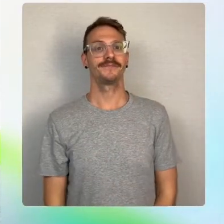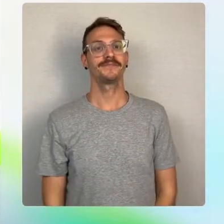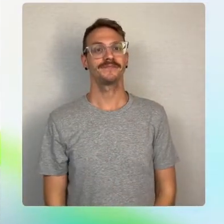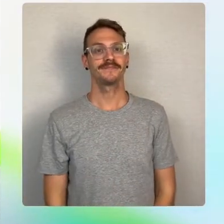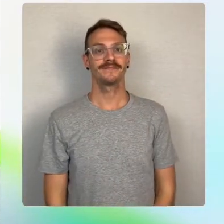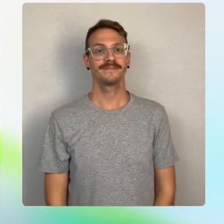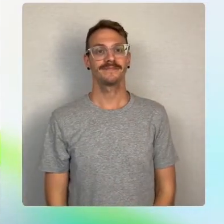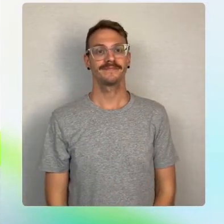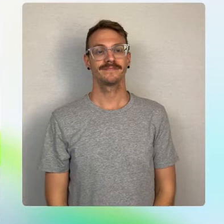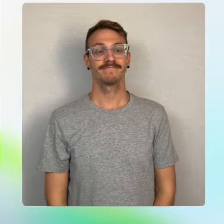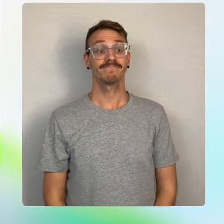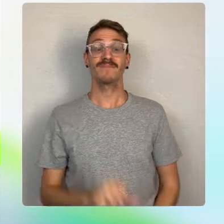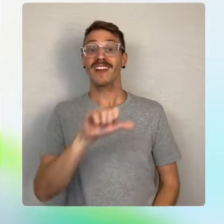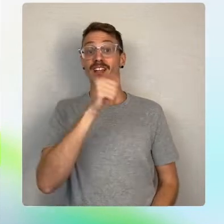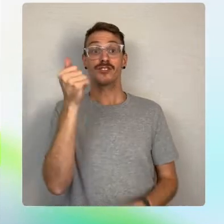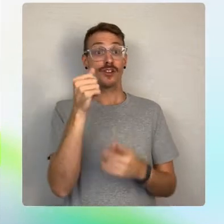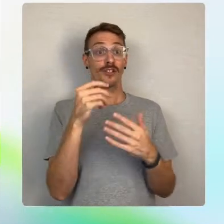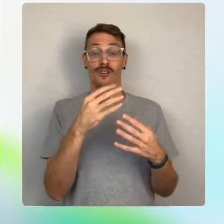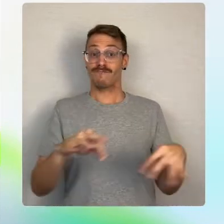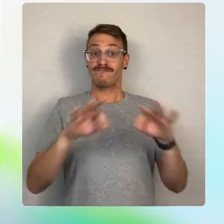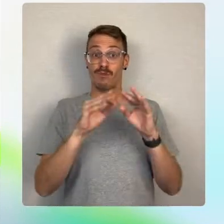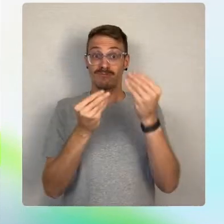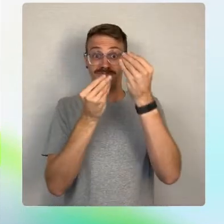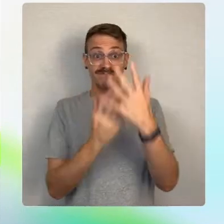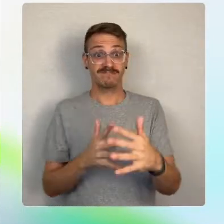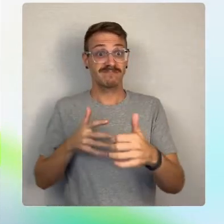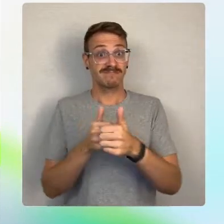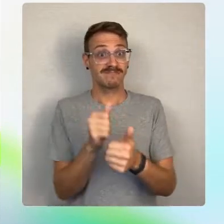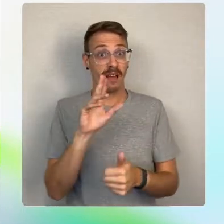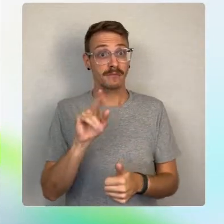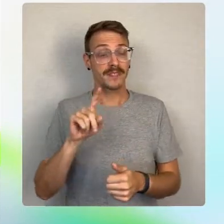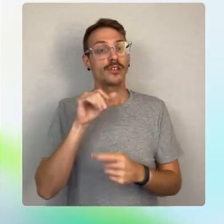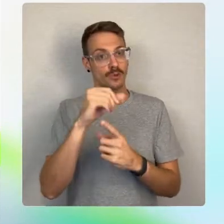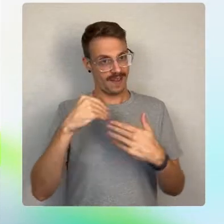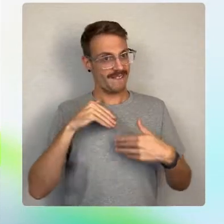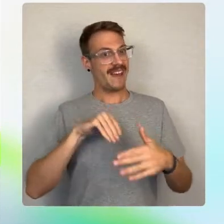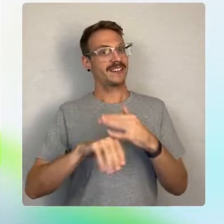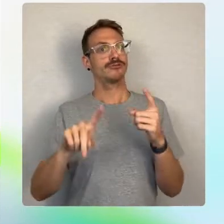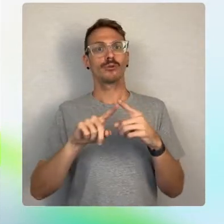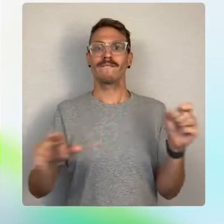Another key update is that you will get access, in the near future, to full-body avatars